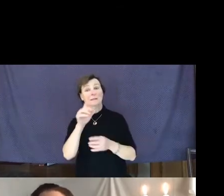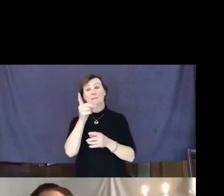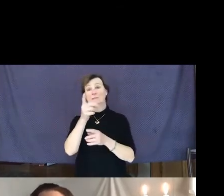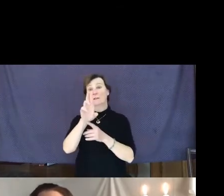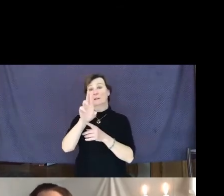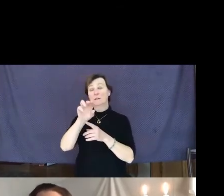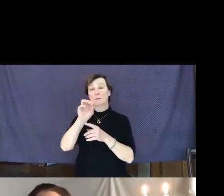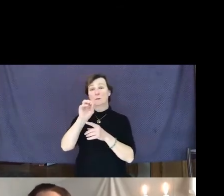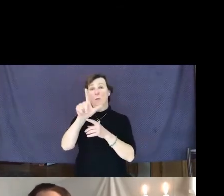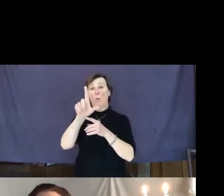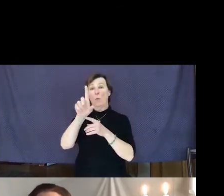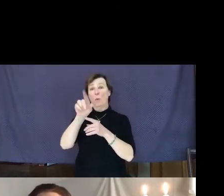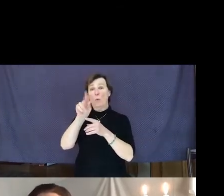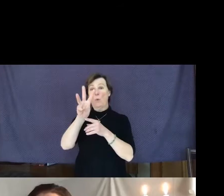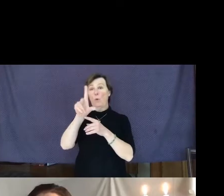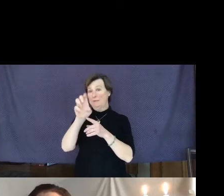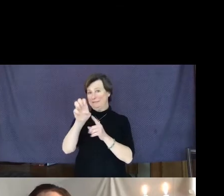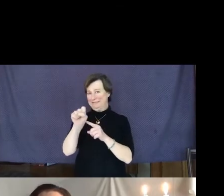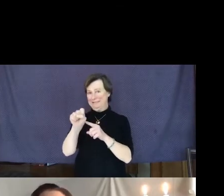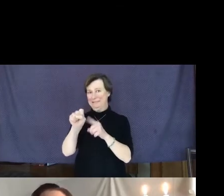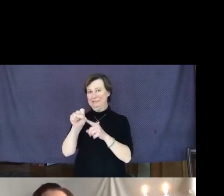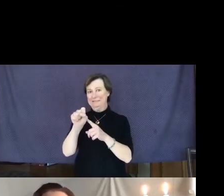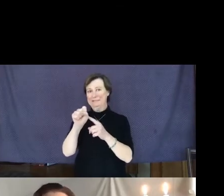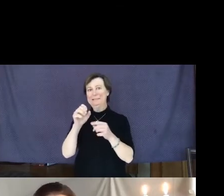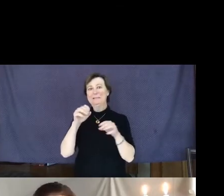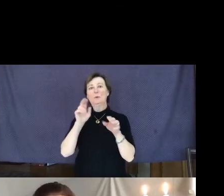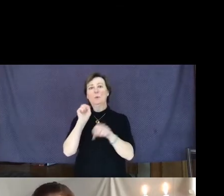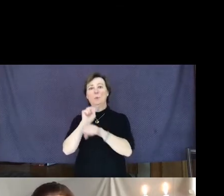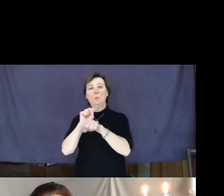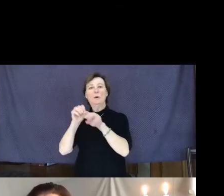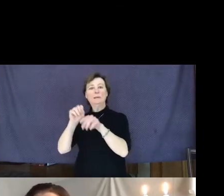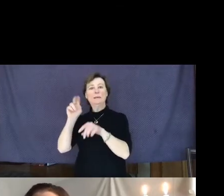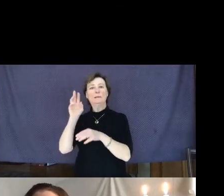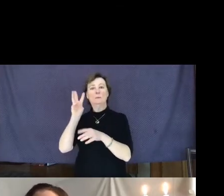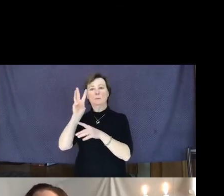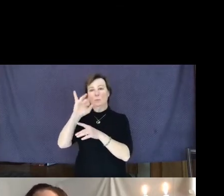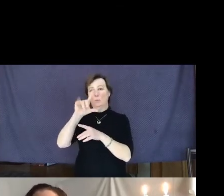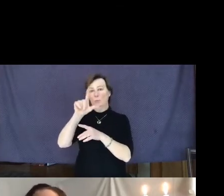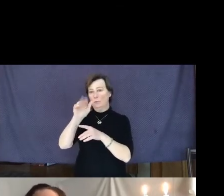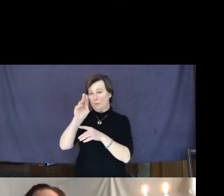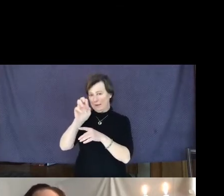at Willamette University at the time, and known for his debating skills, ended